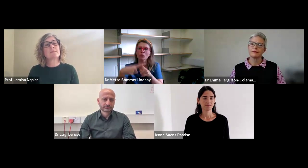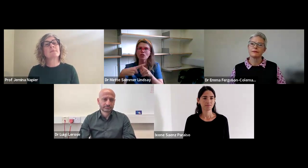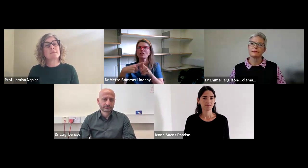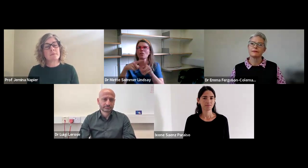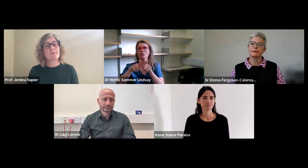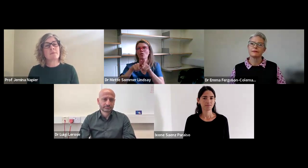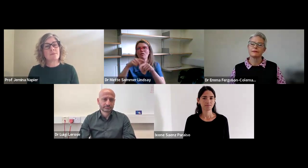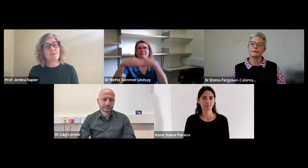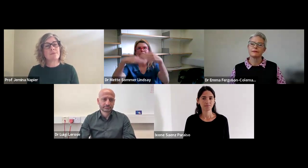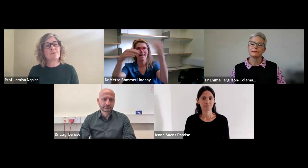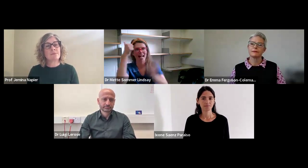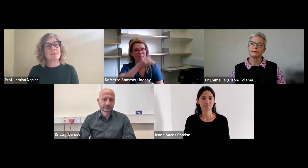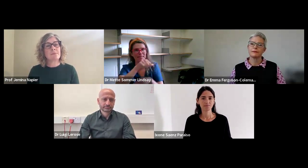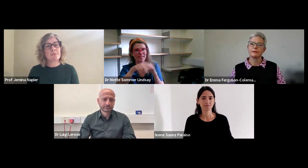it gives you much better chances of getting jobs,